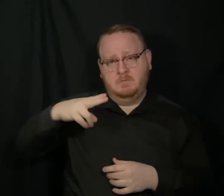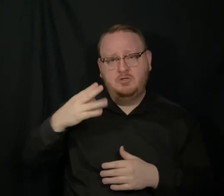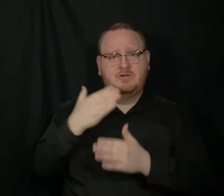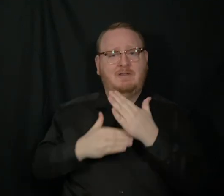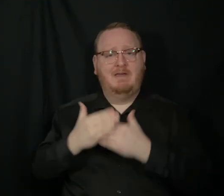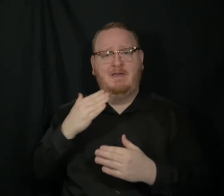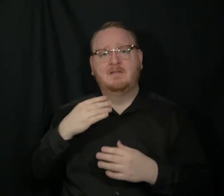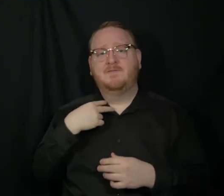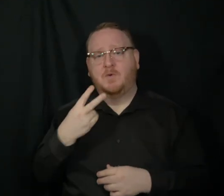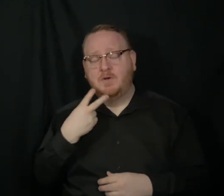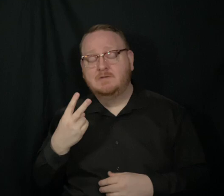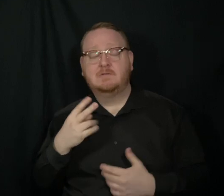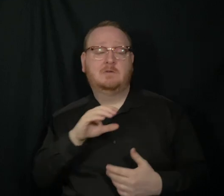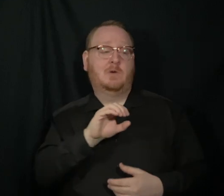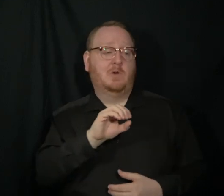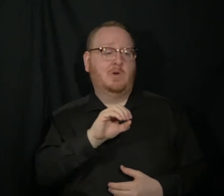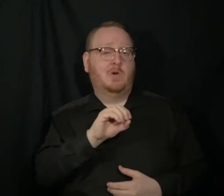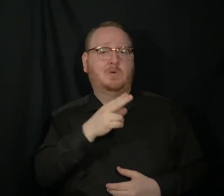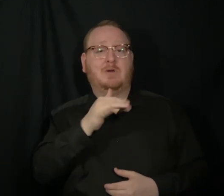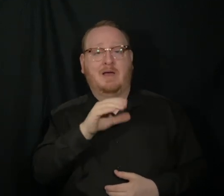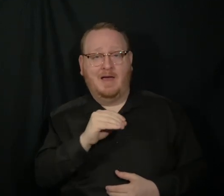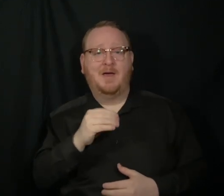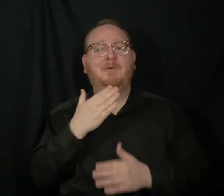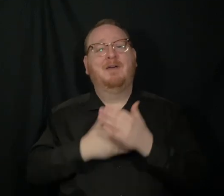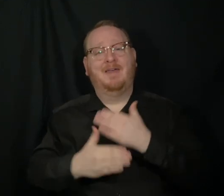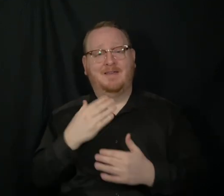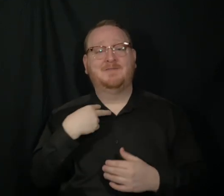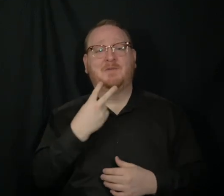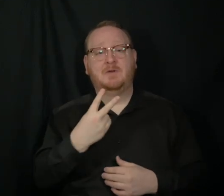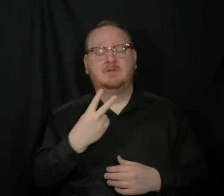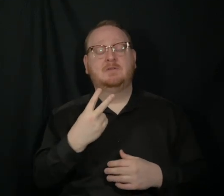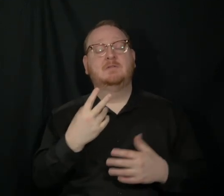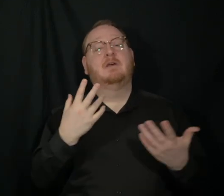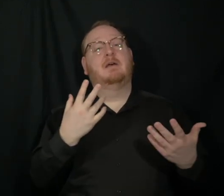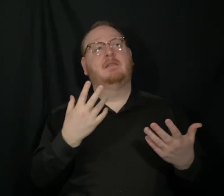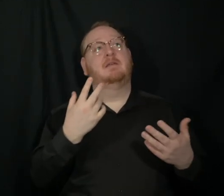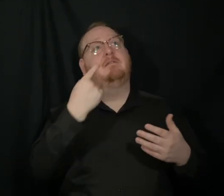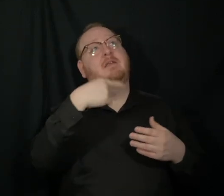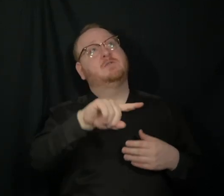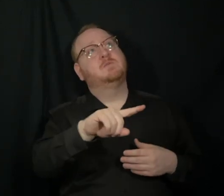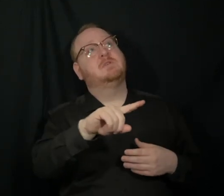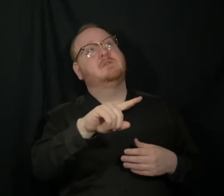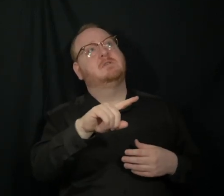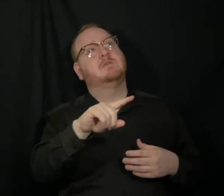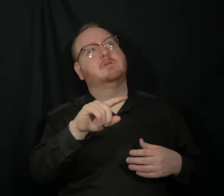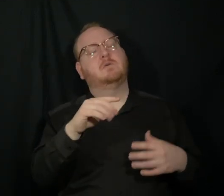Hands & Voices. And until next week. No way. I don't know what